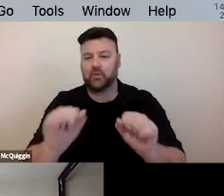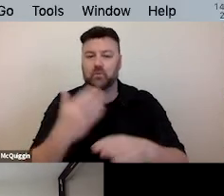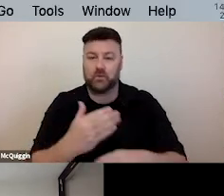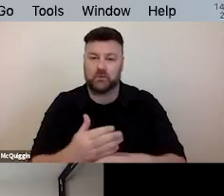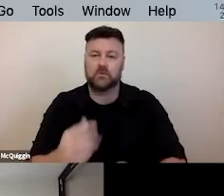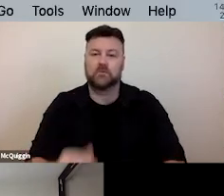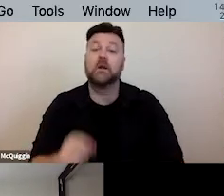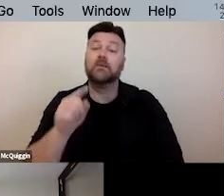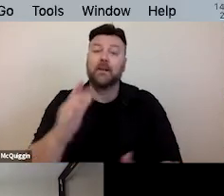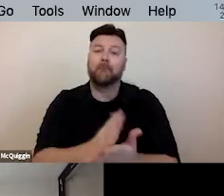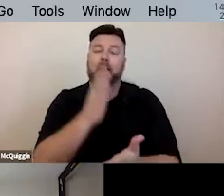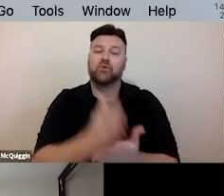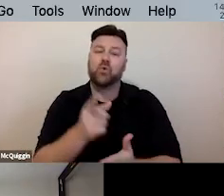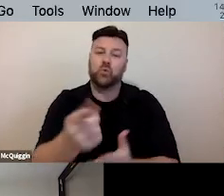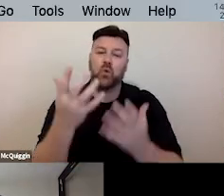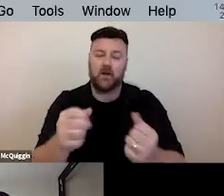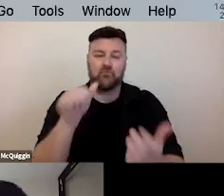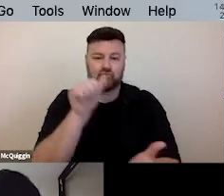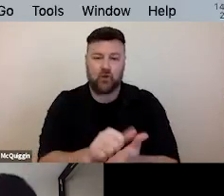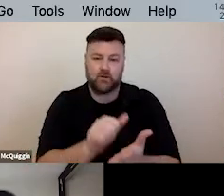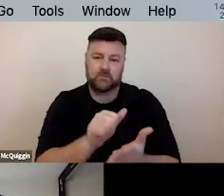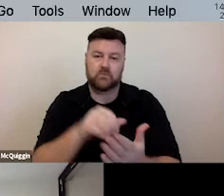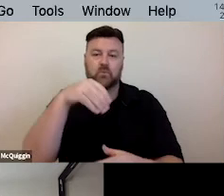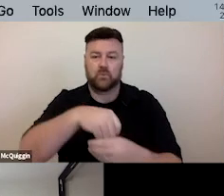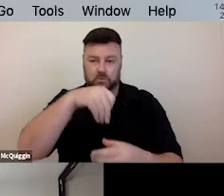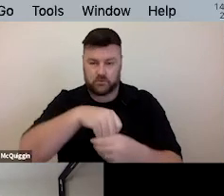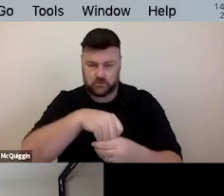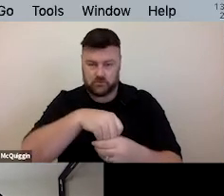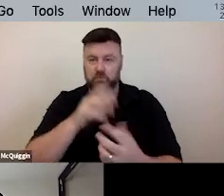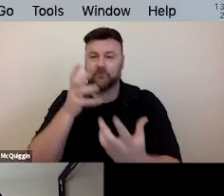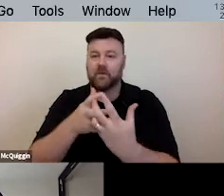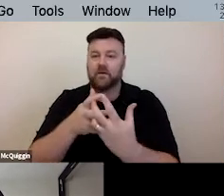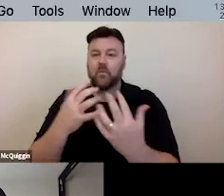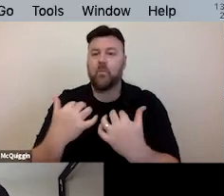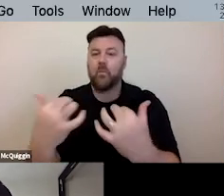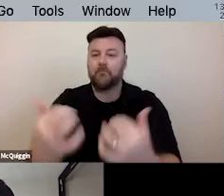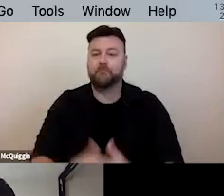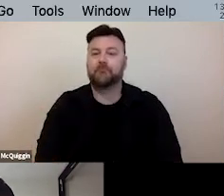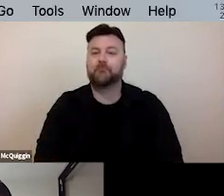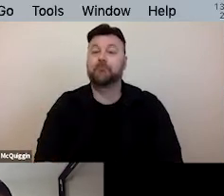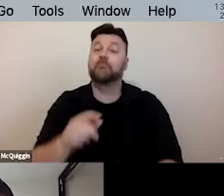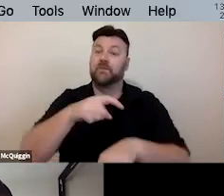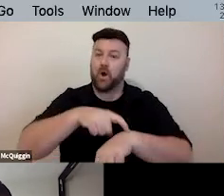This makes sure you have the right content to the right audience at the right time.